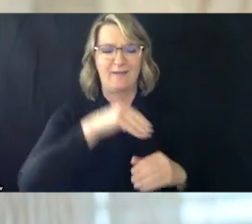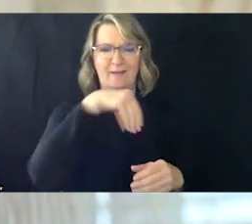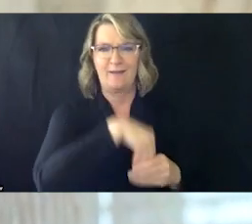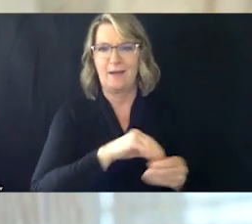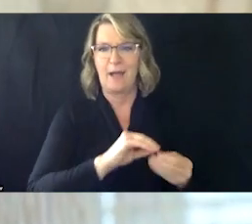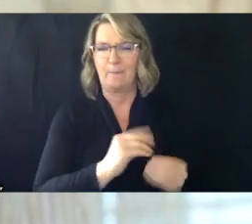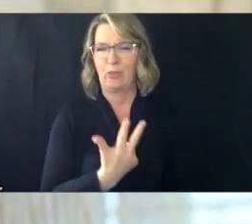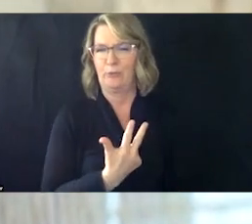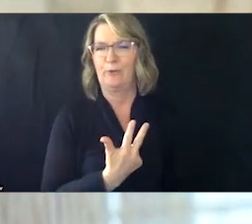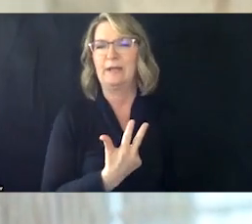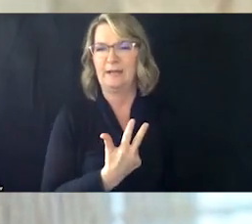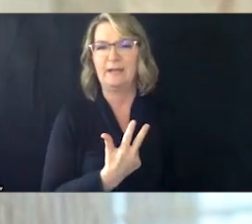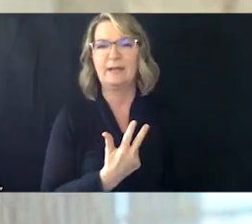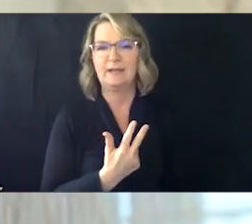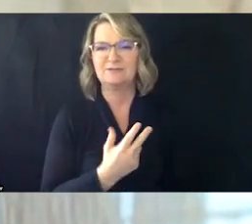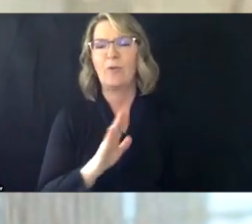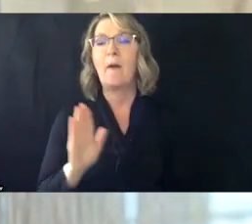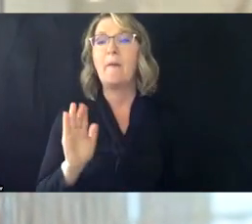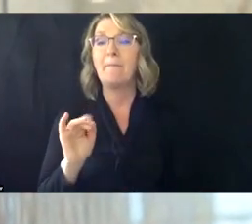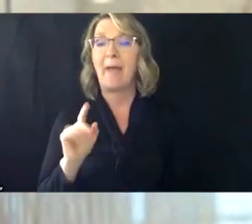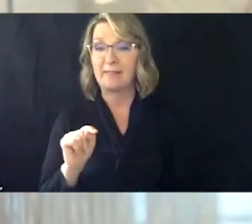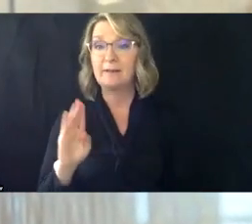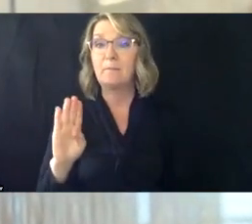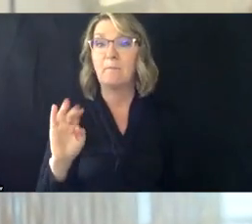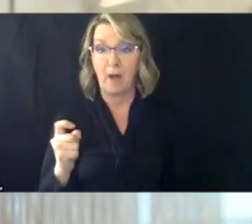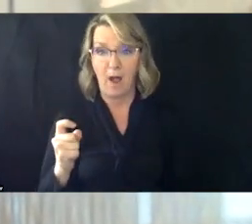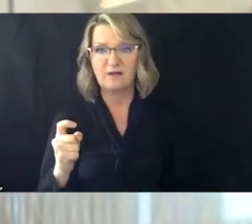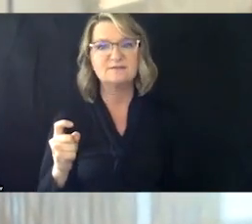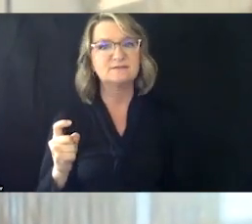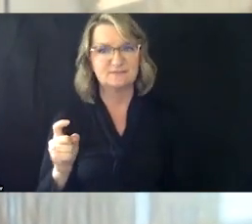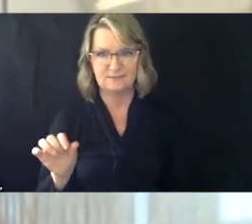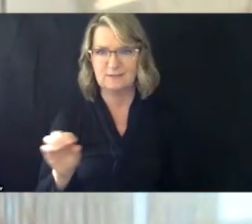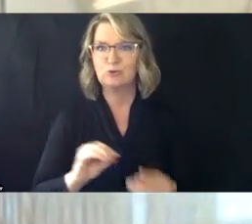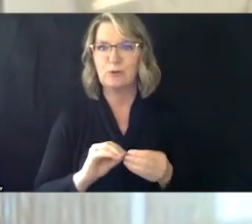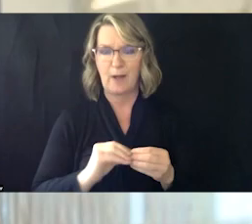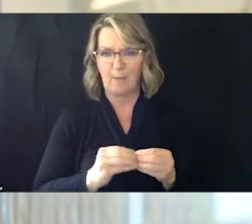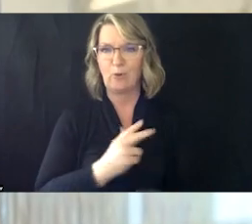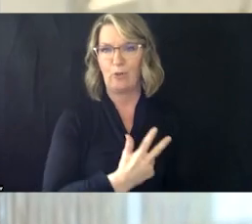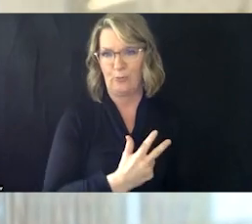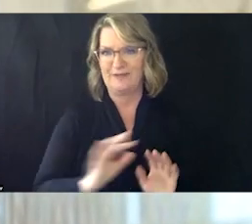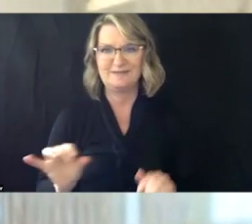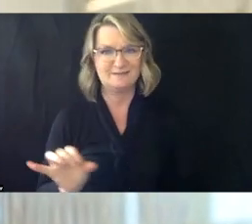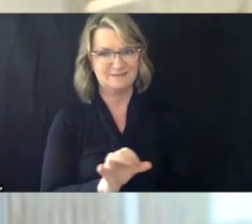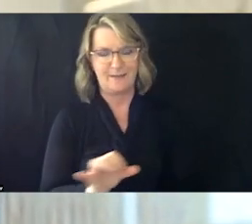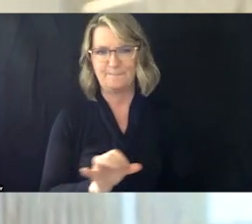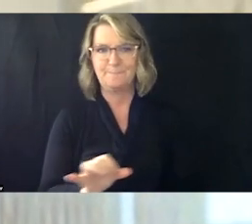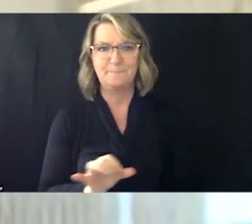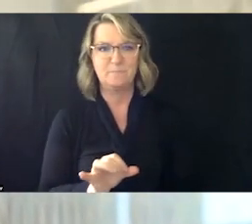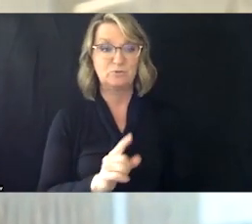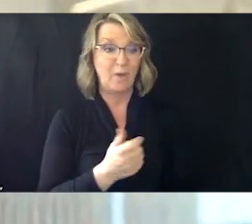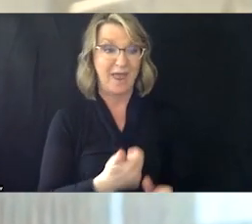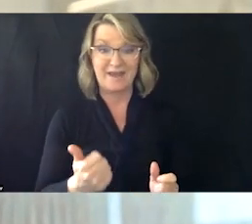door number three again this is a Ballot Box every ballot that would go into this that was a misread